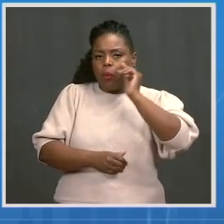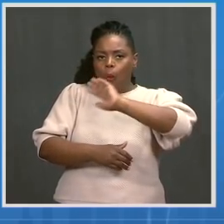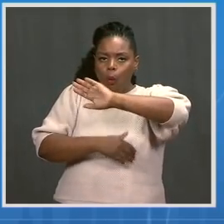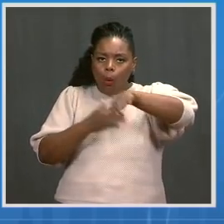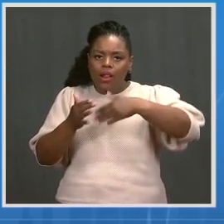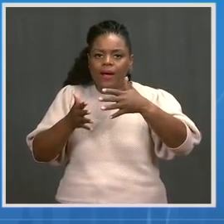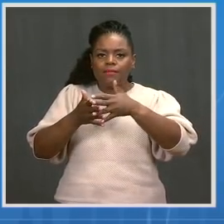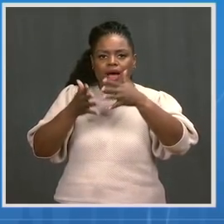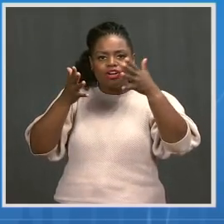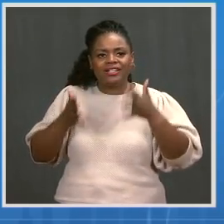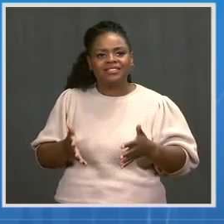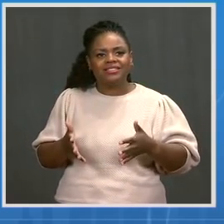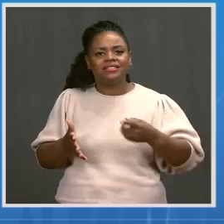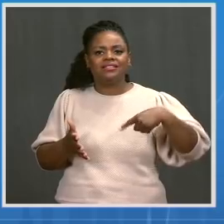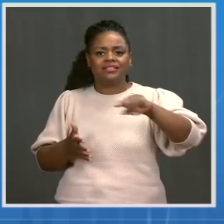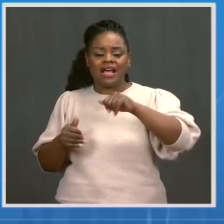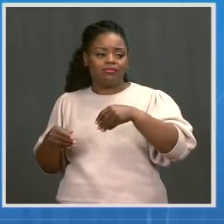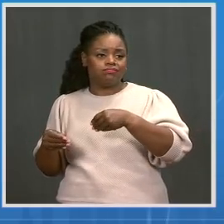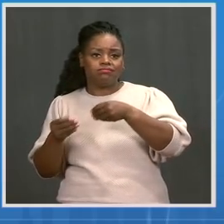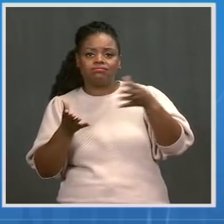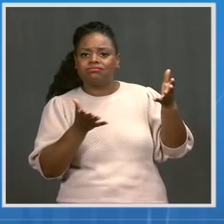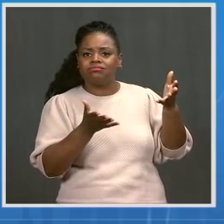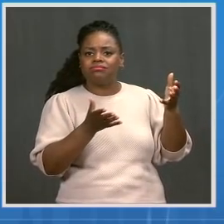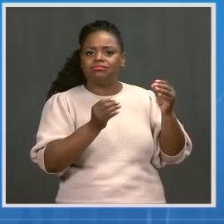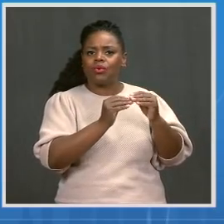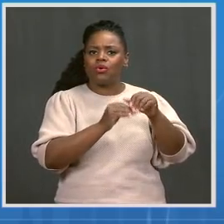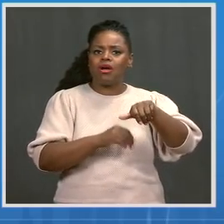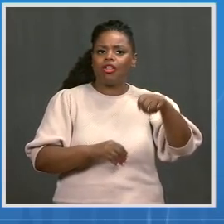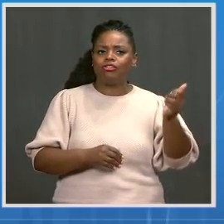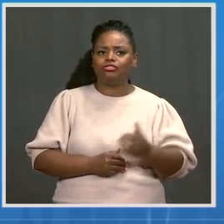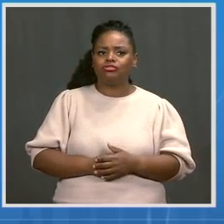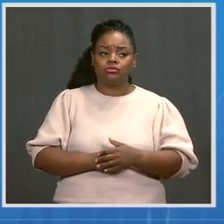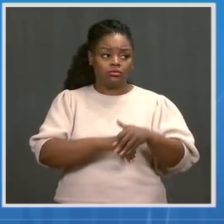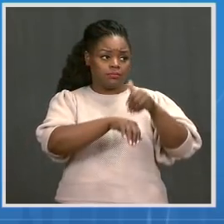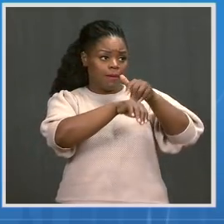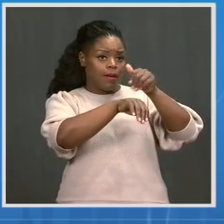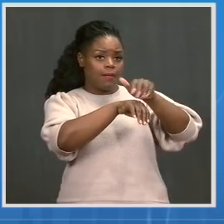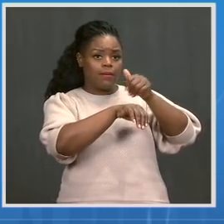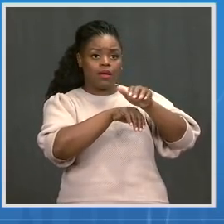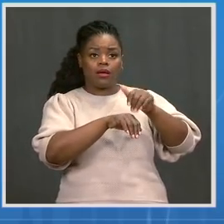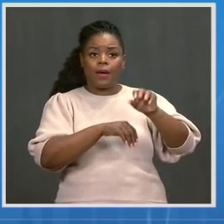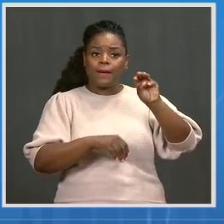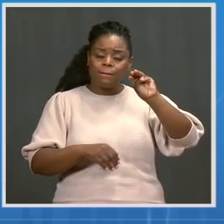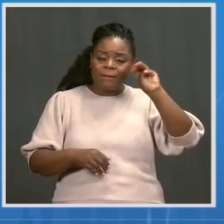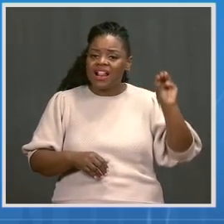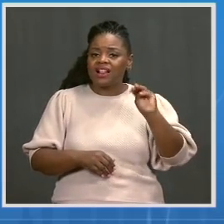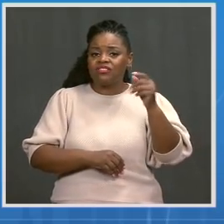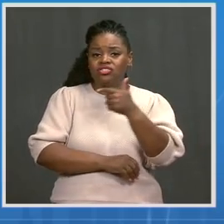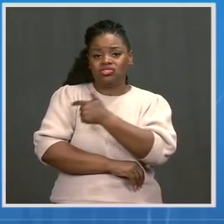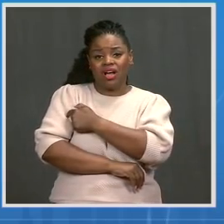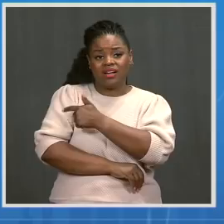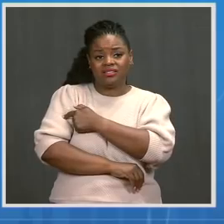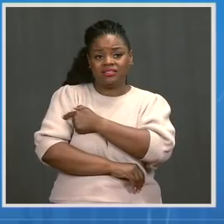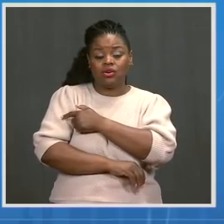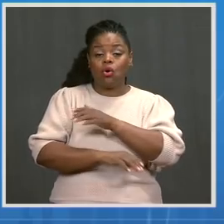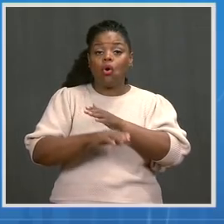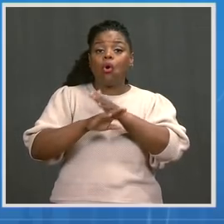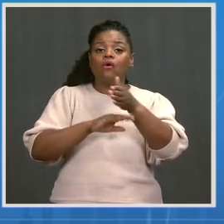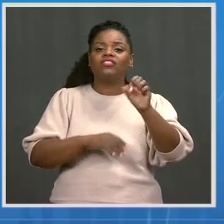In the last week alone, we have shipped millions of surplus U.S doses overseas, including to our neighbors in Mexico and Canada,